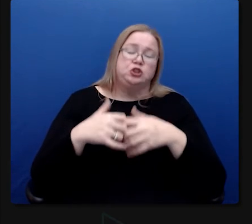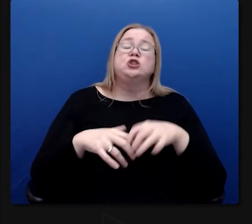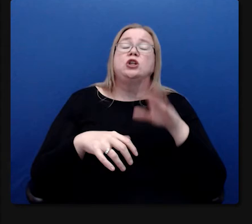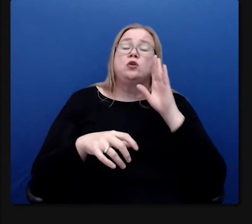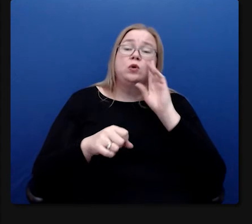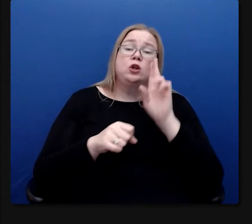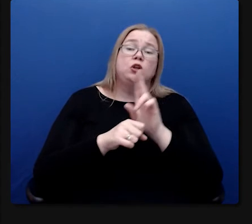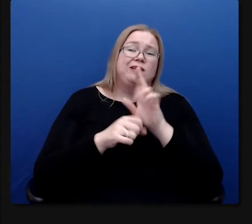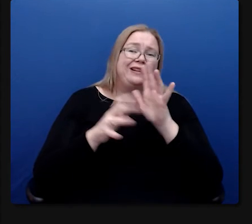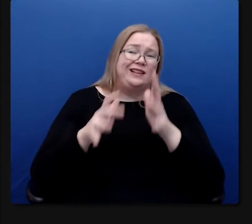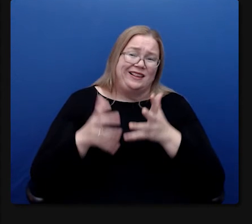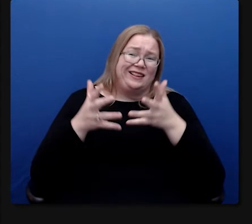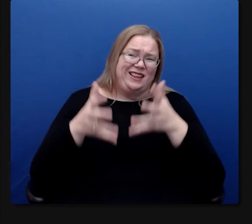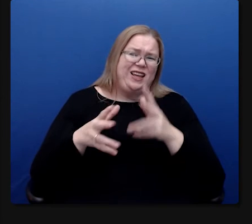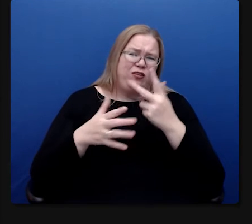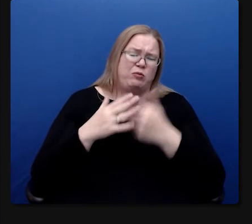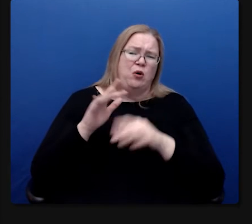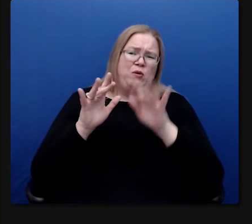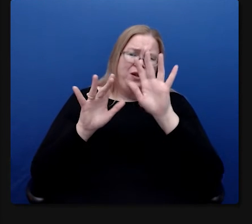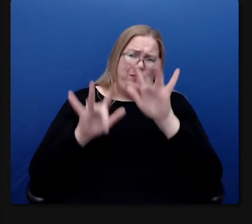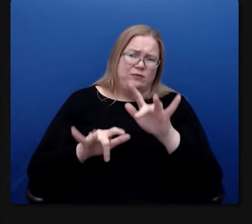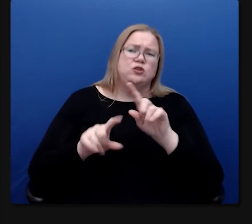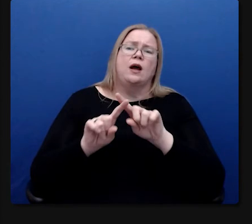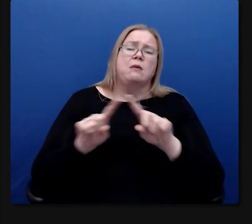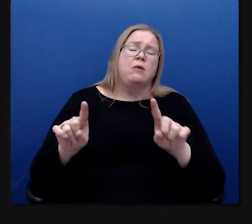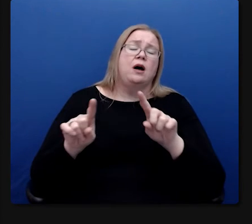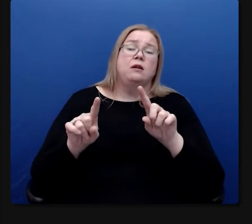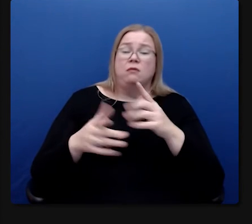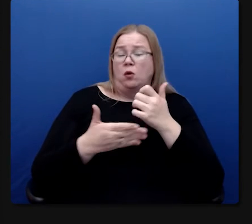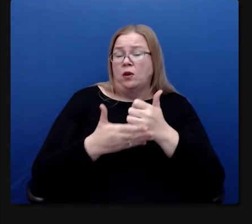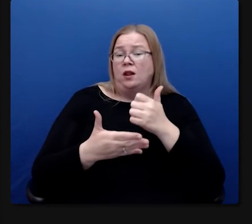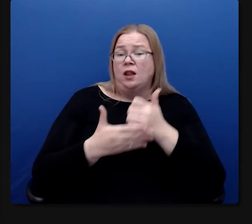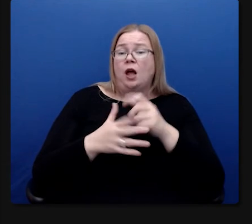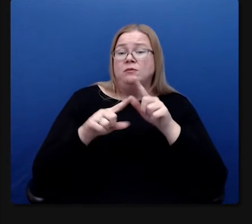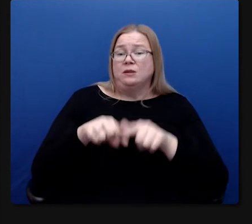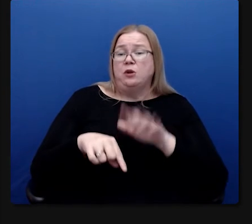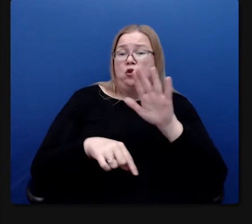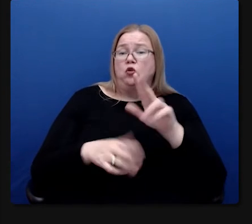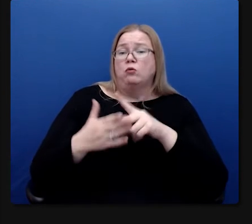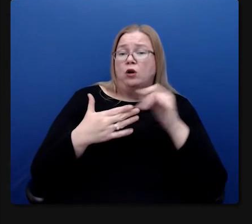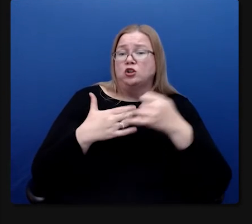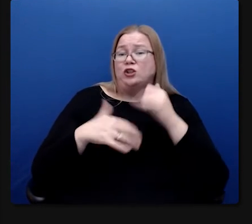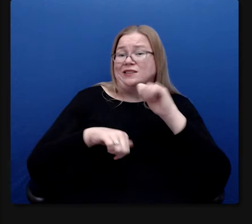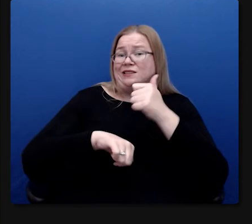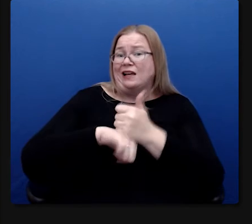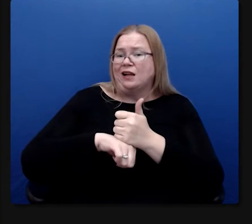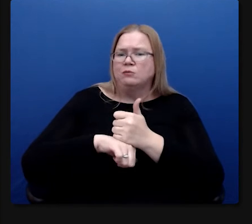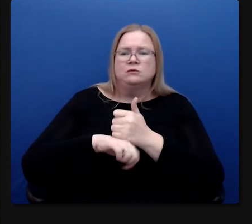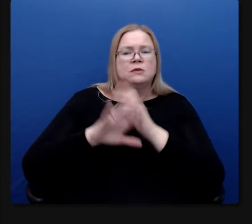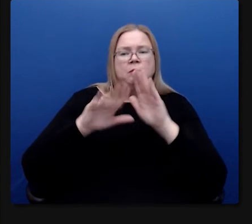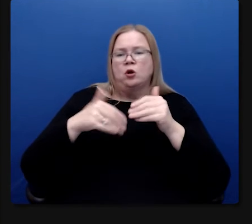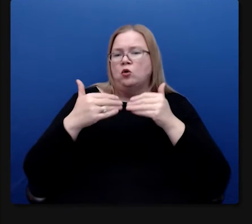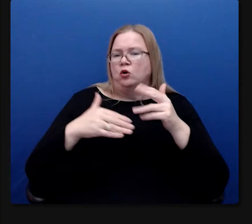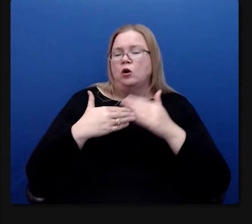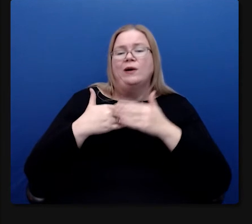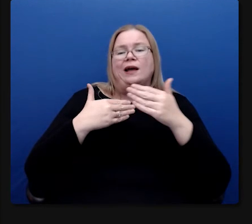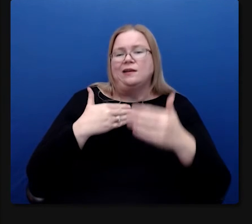We're going to leave these both unchecked, but they're useful depending on your project setup. So I'm going to click the Next button,